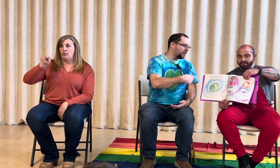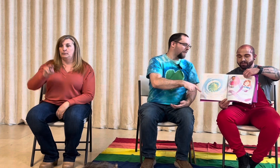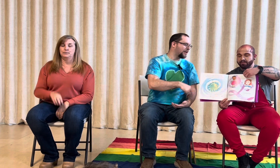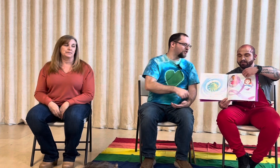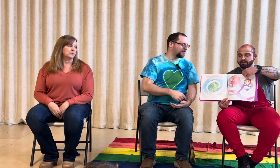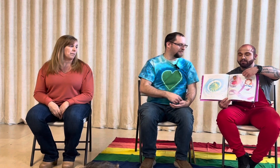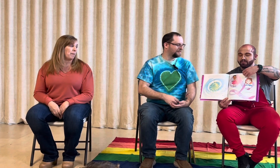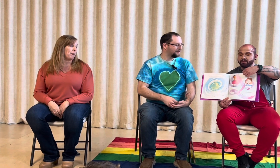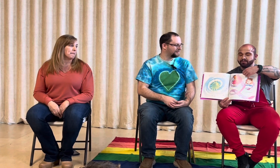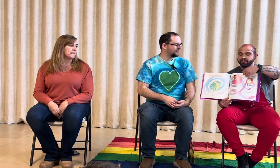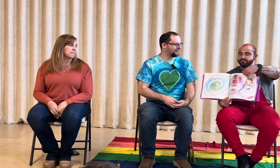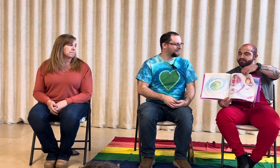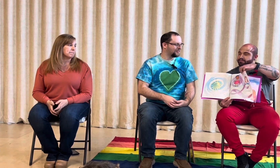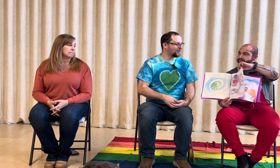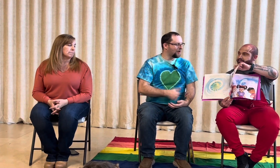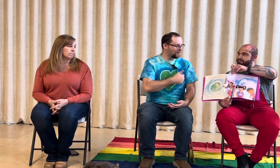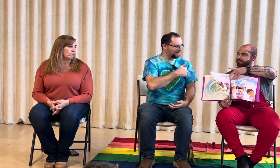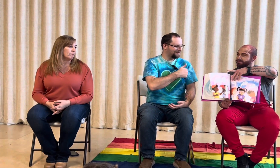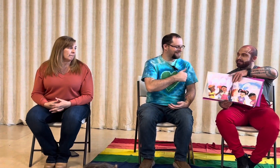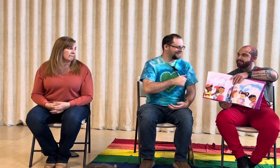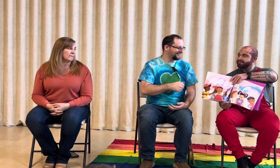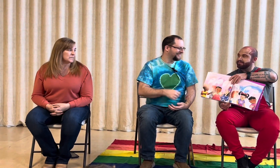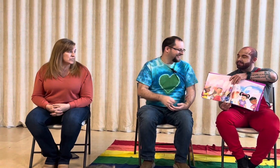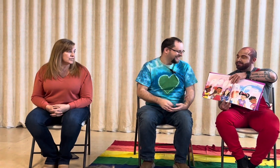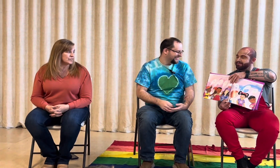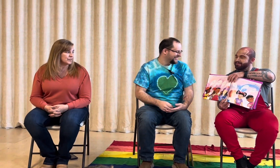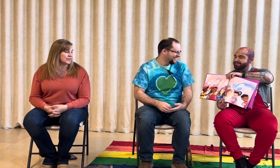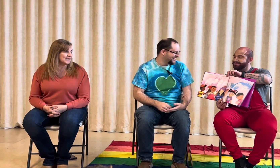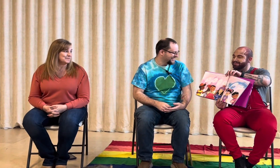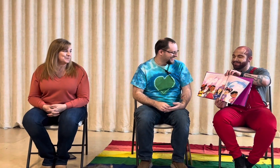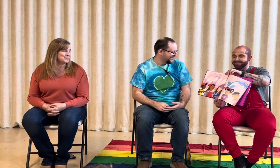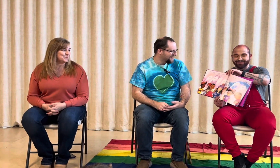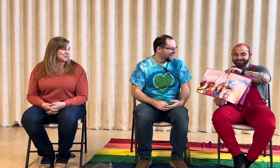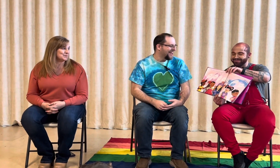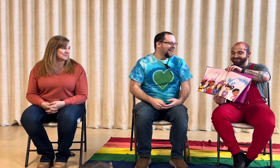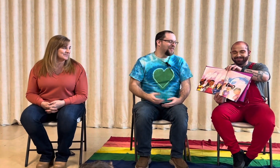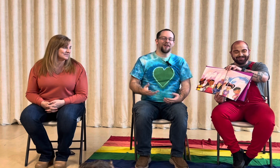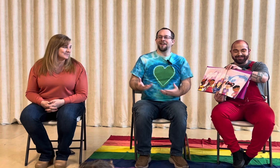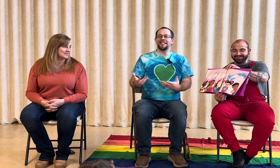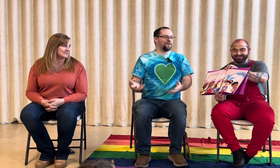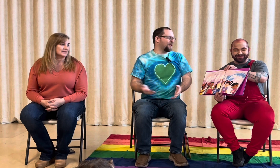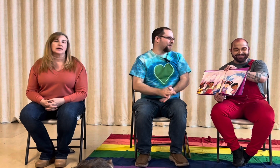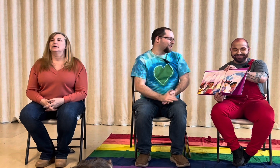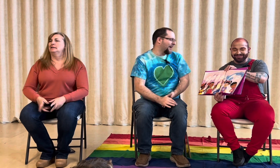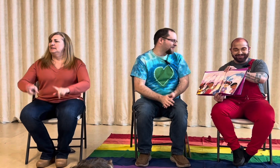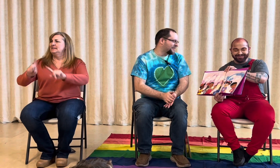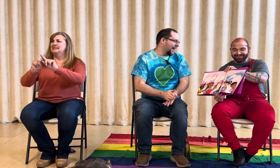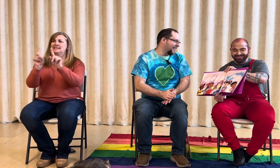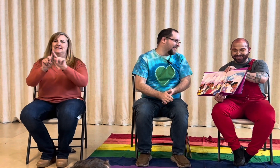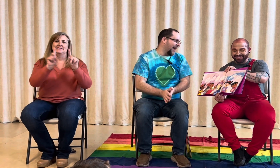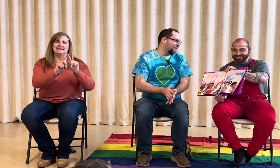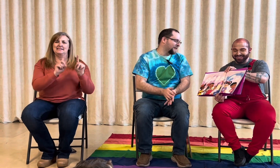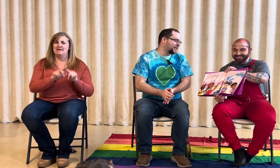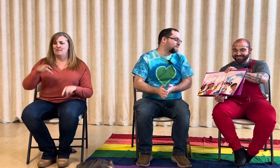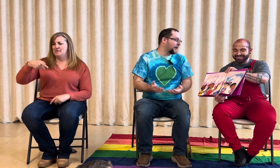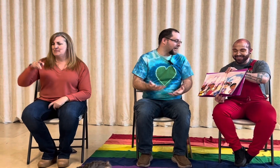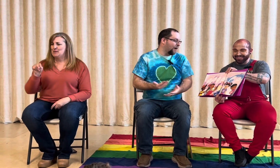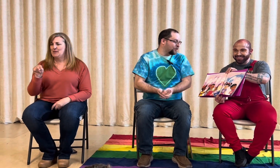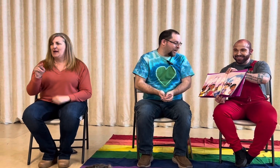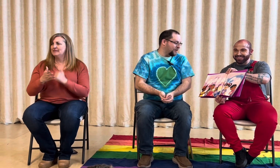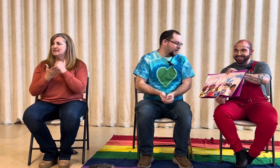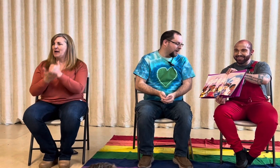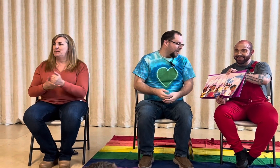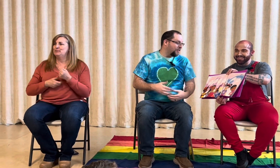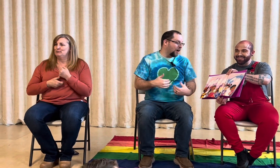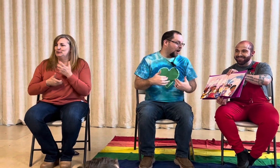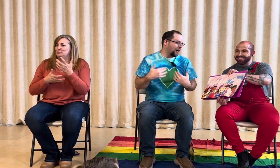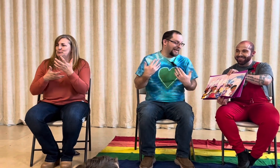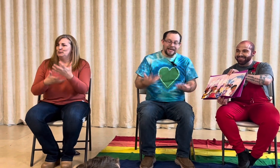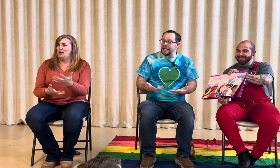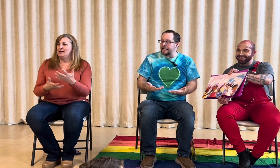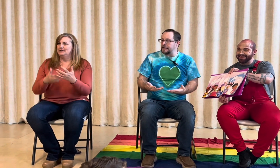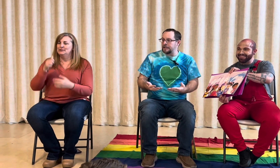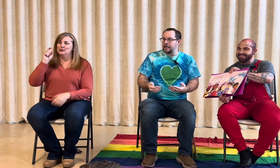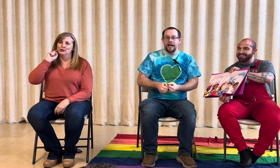turn the page. There are different pronouns that help us express our gender. There are Hes